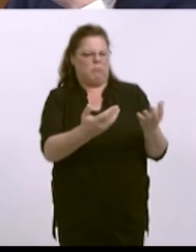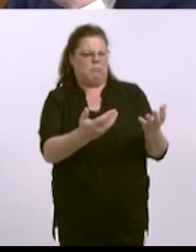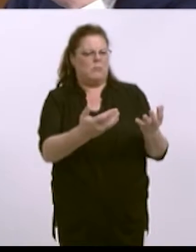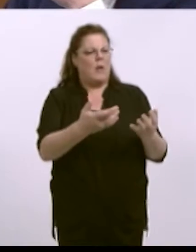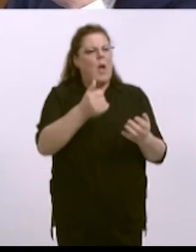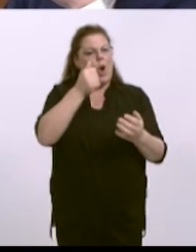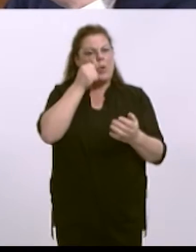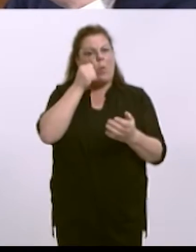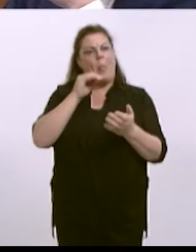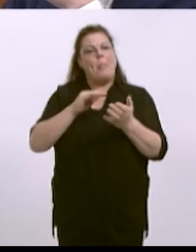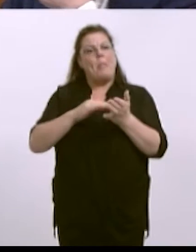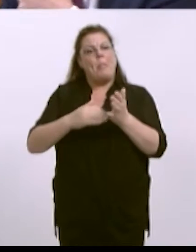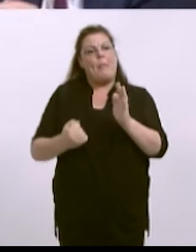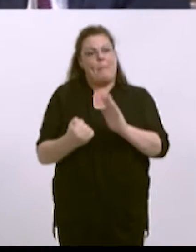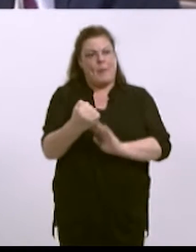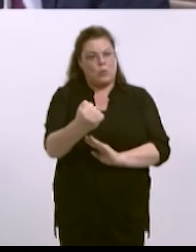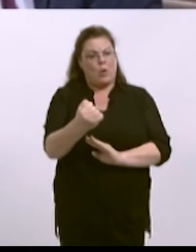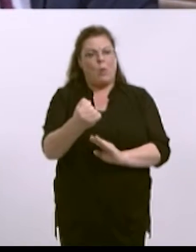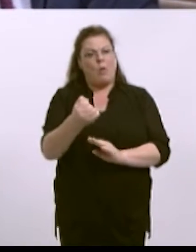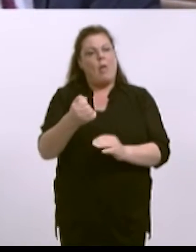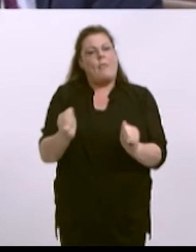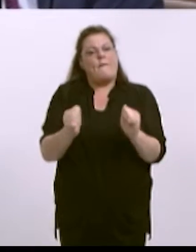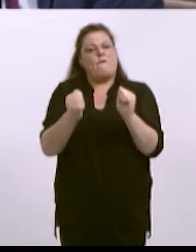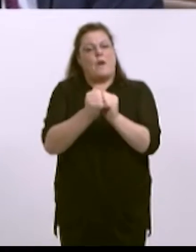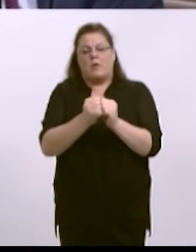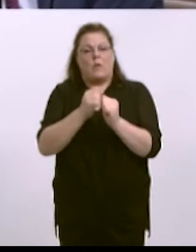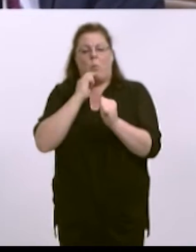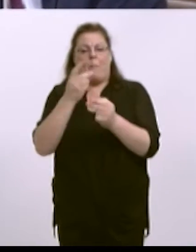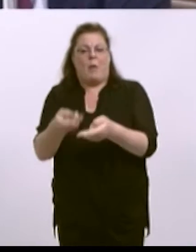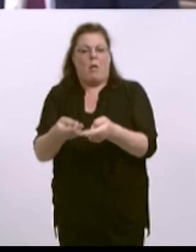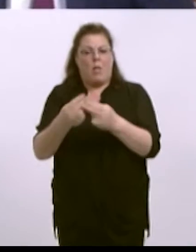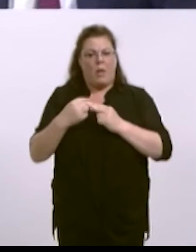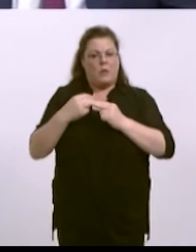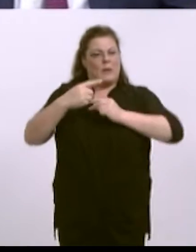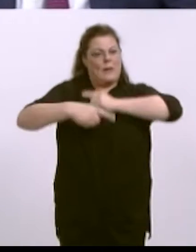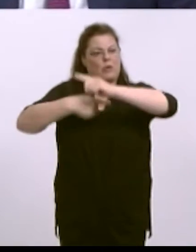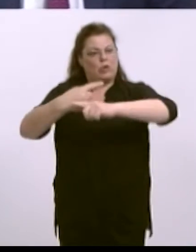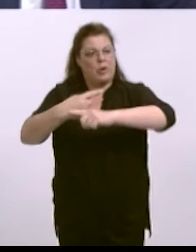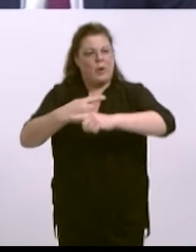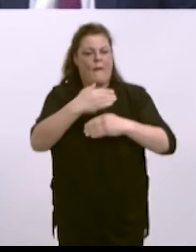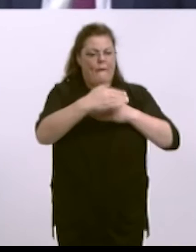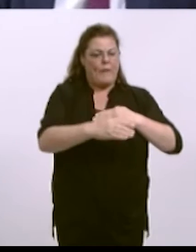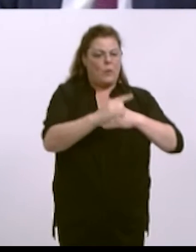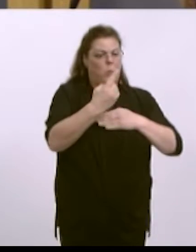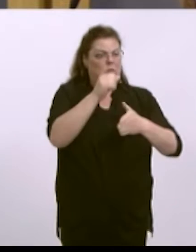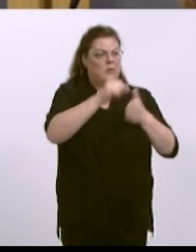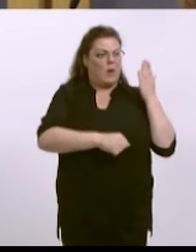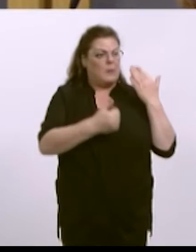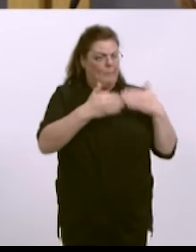will not be transferred until the autumn of next year. So, itís difficult to give a start date to phase 2. Phase 1 of the metro has started, of course, already. That started